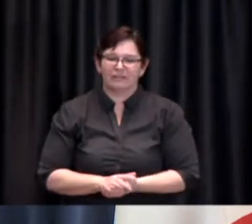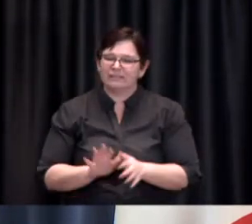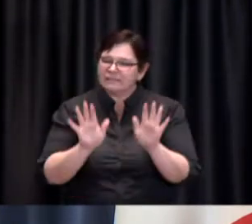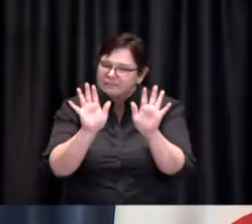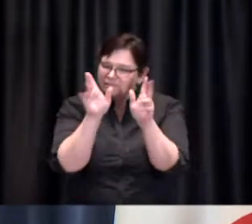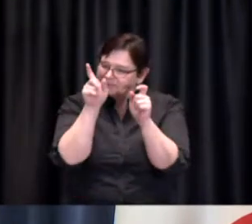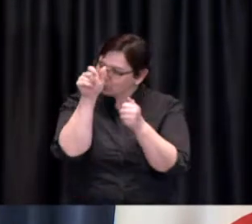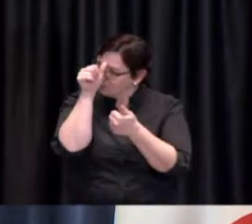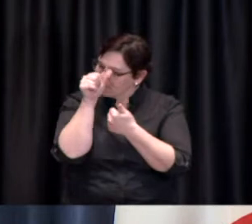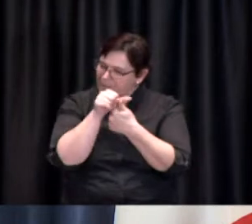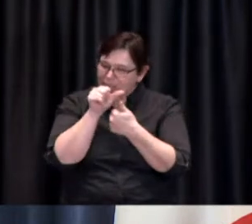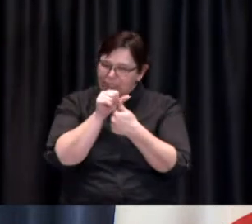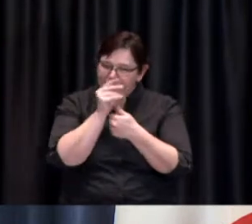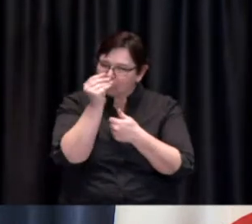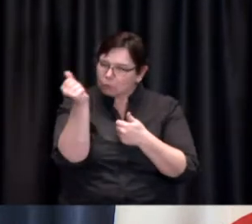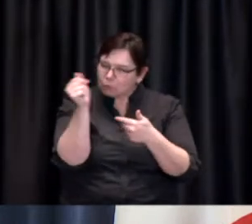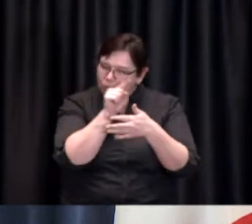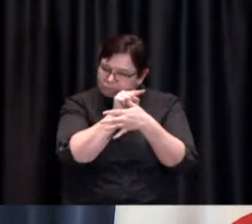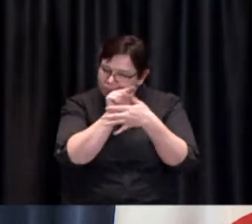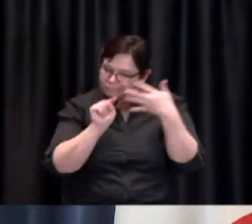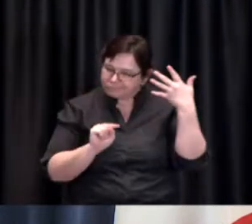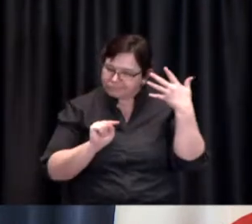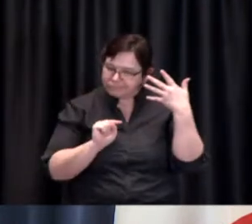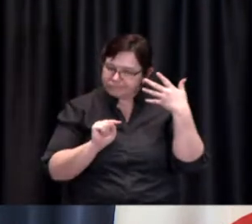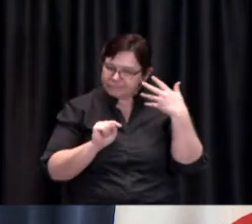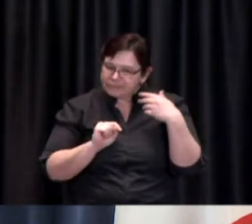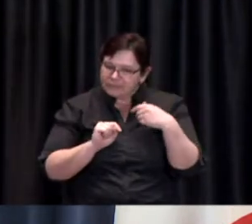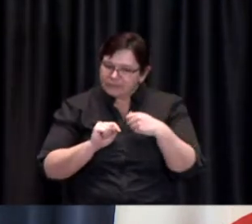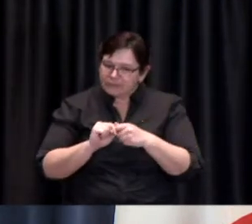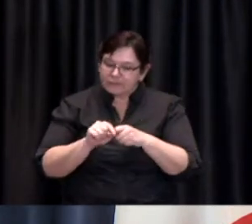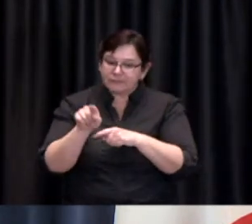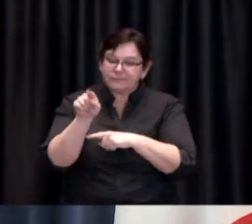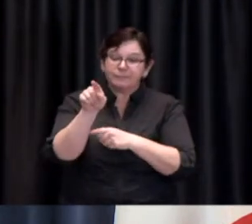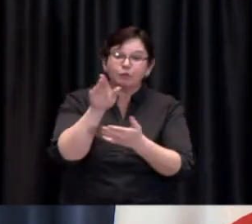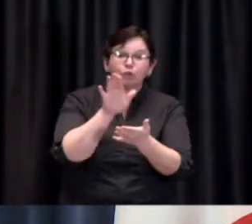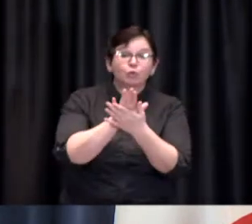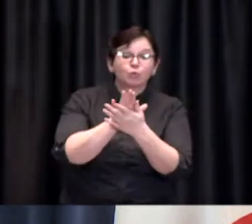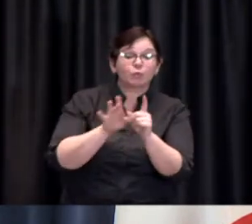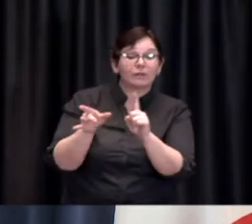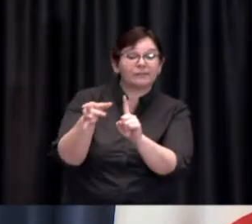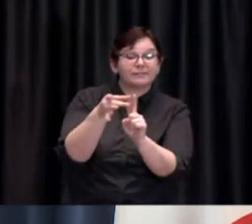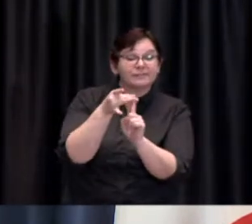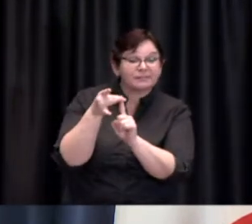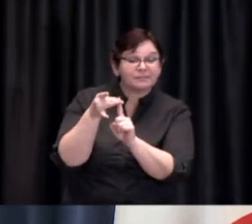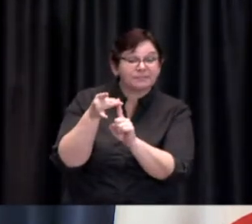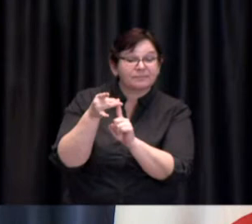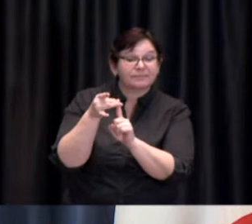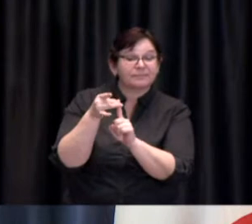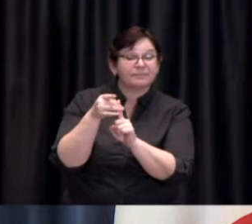that many of the cases within the schools actually arise from transmission within the community